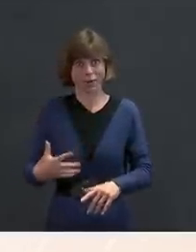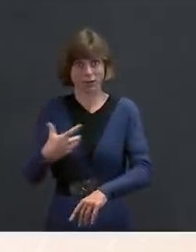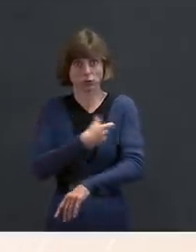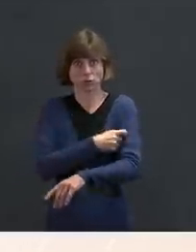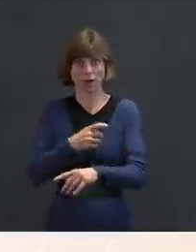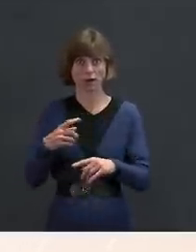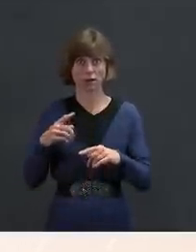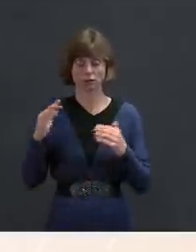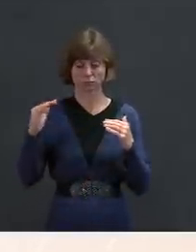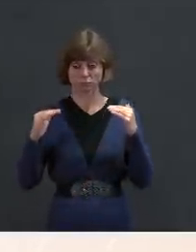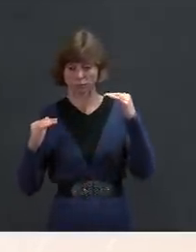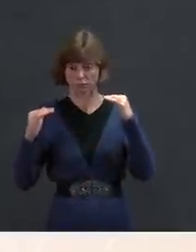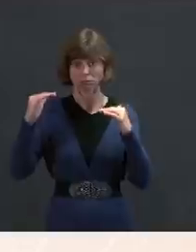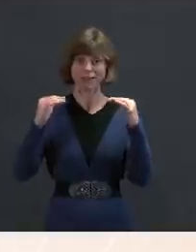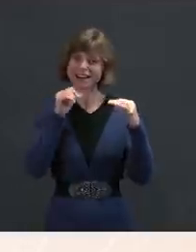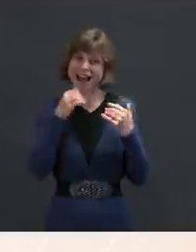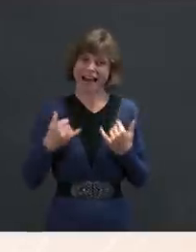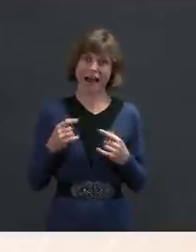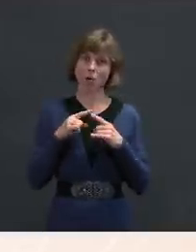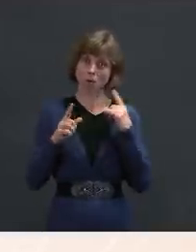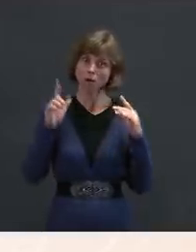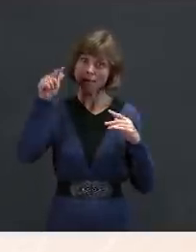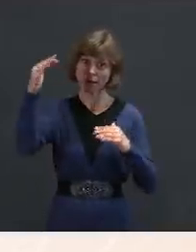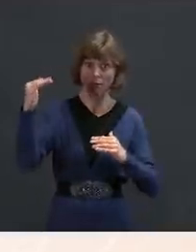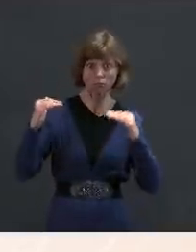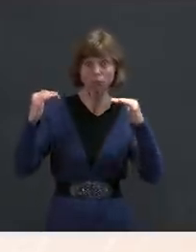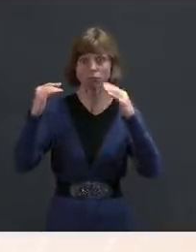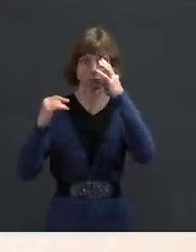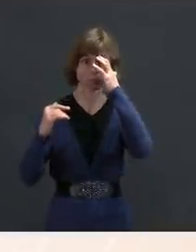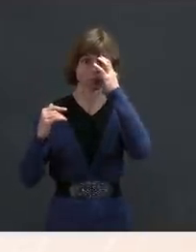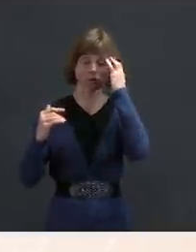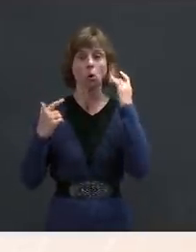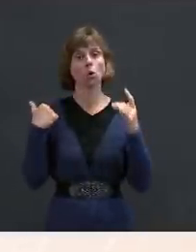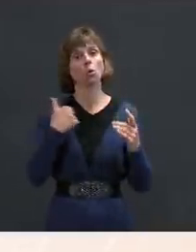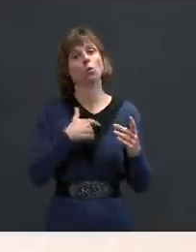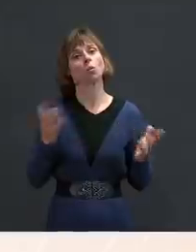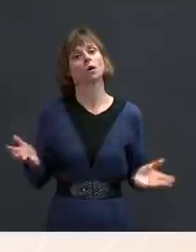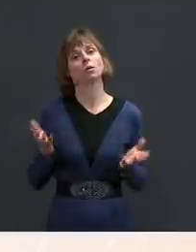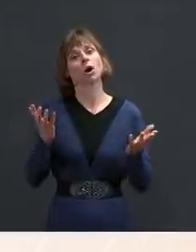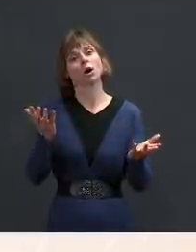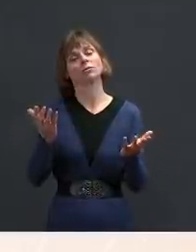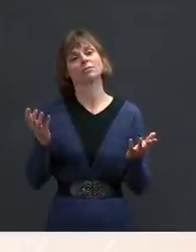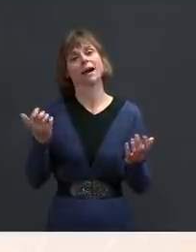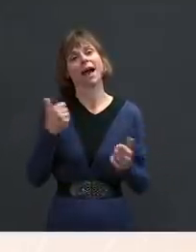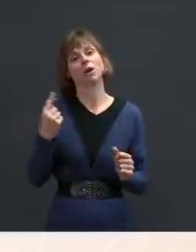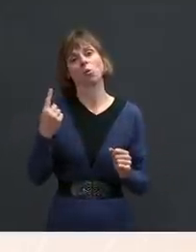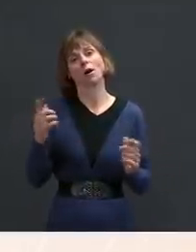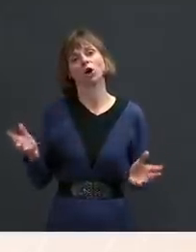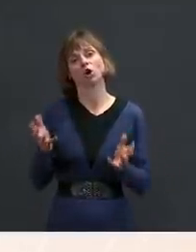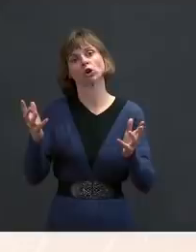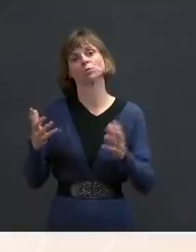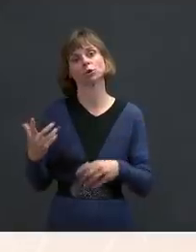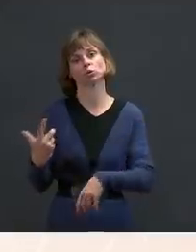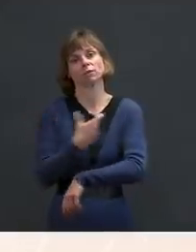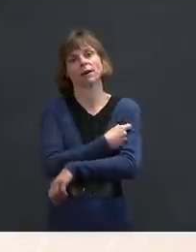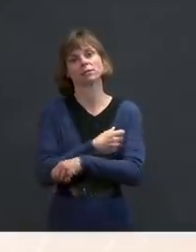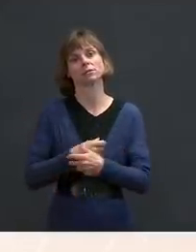And we certainly welcome the encouragement from anyone to take a vaccine. The Press: And, if I could, Anne Sacoolas is still wanted